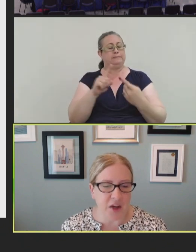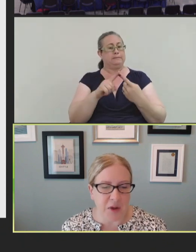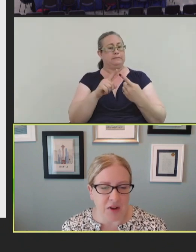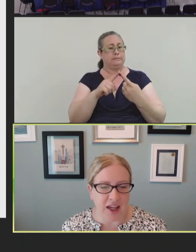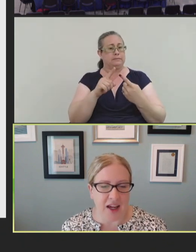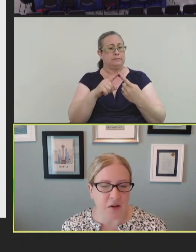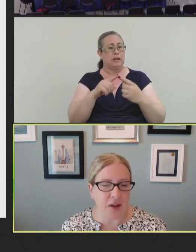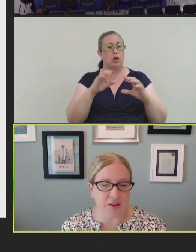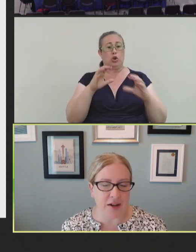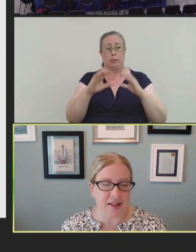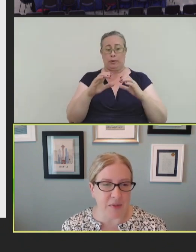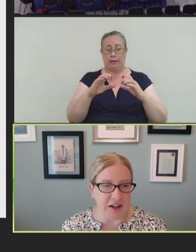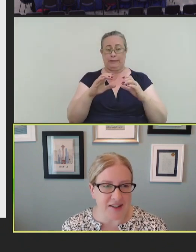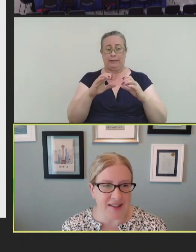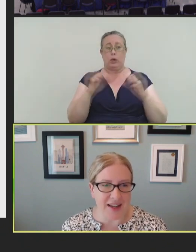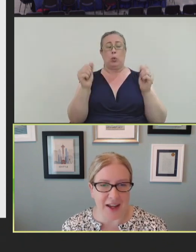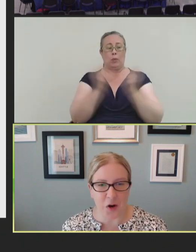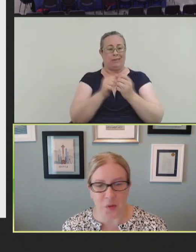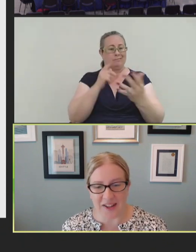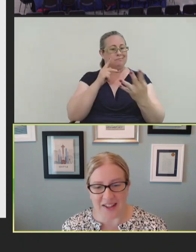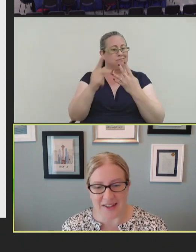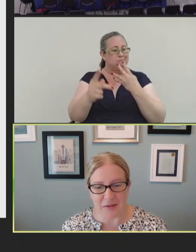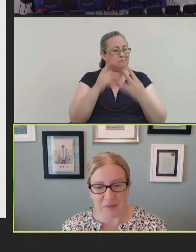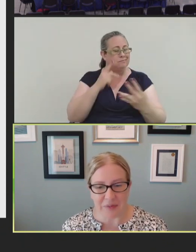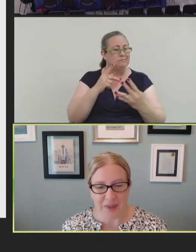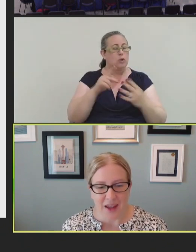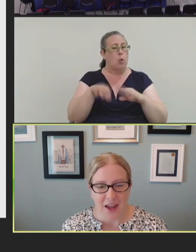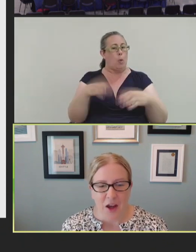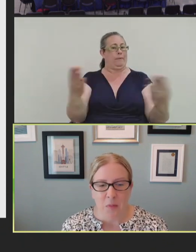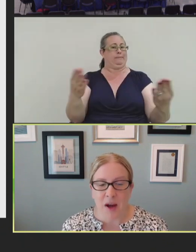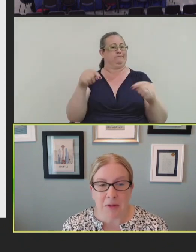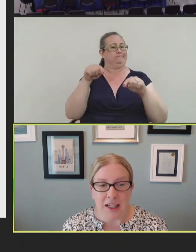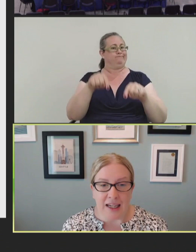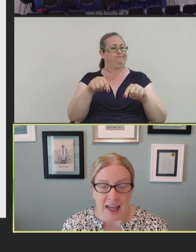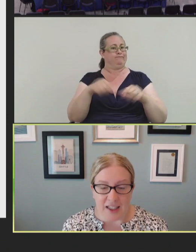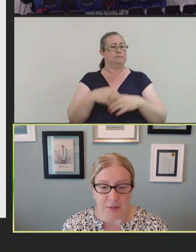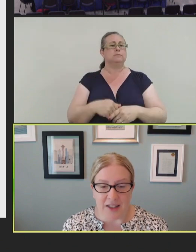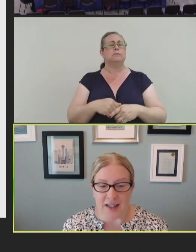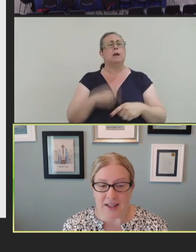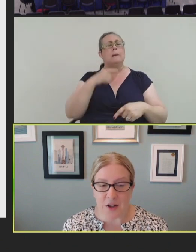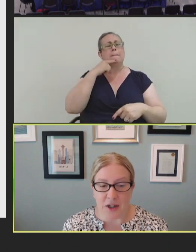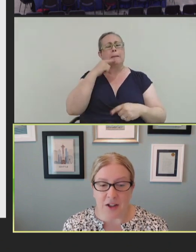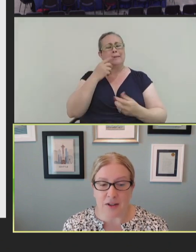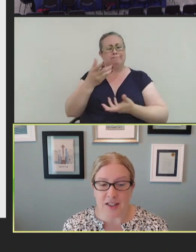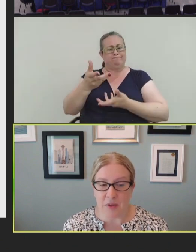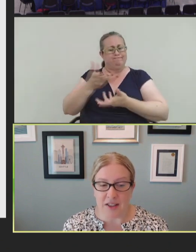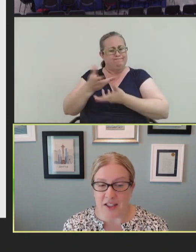communicate with transparency and openness. Public engagement is critical to building